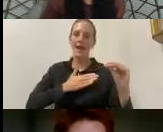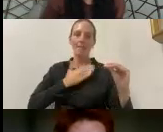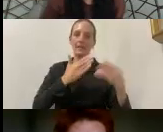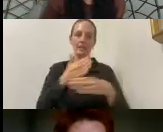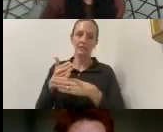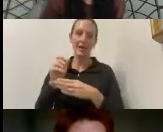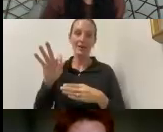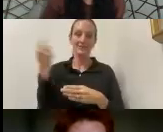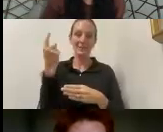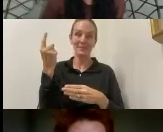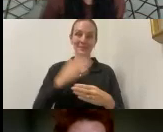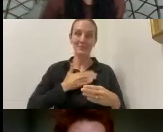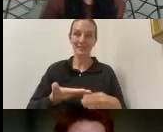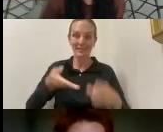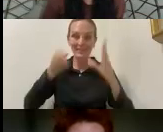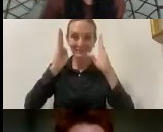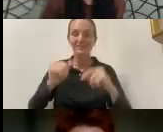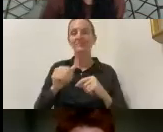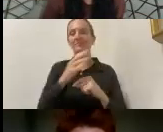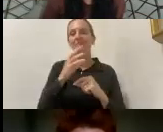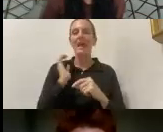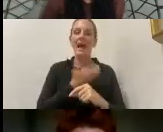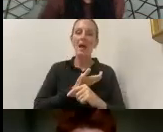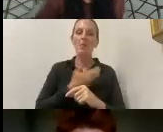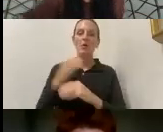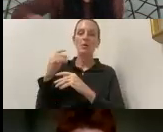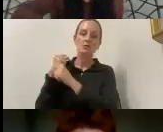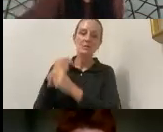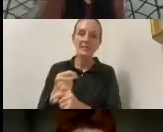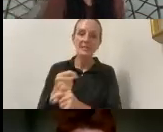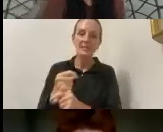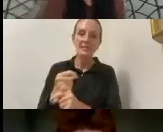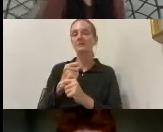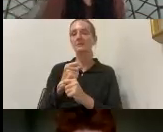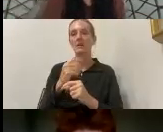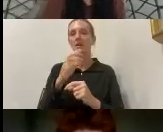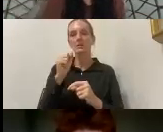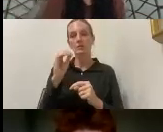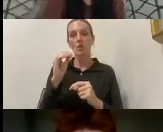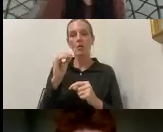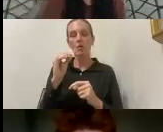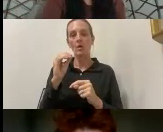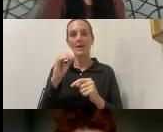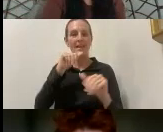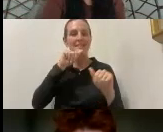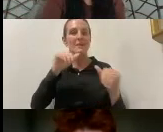Our traditions and values keeps us sustainable and happy so it's always the blessing to get the chance to share.